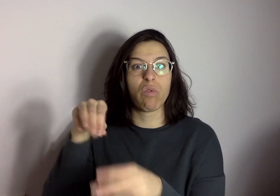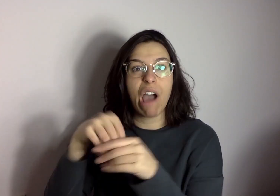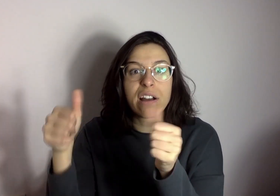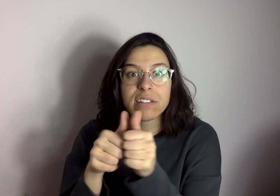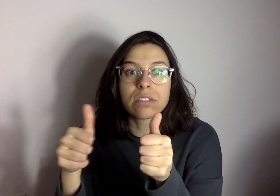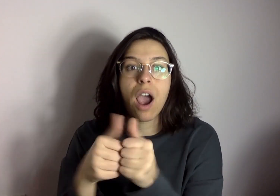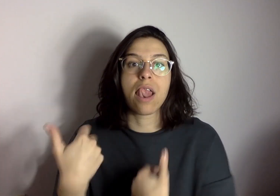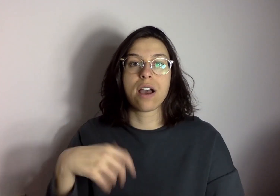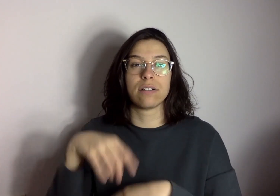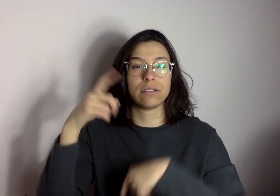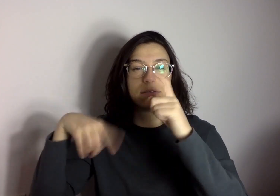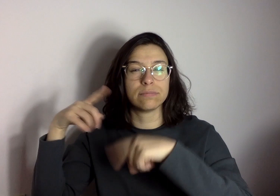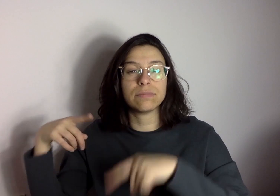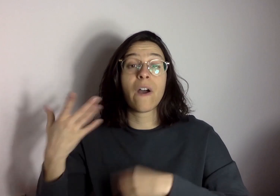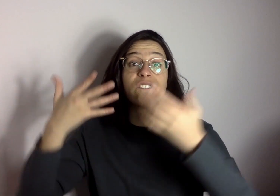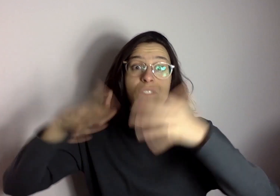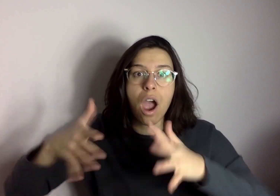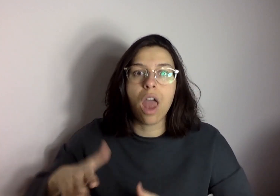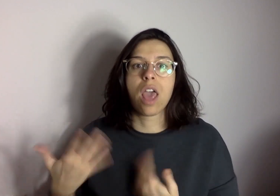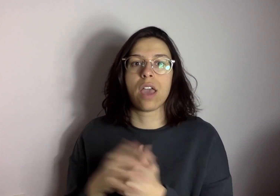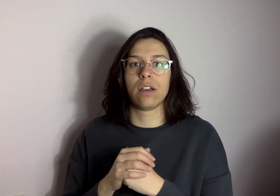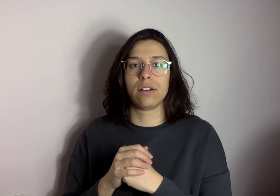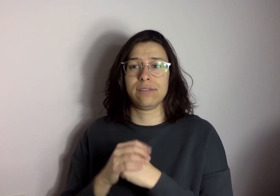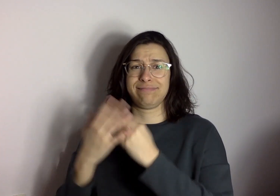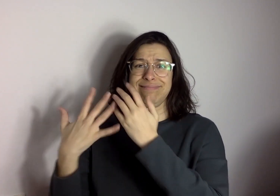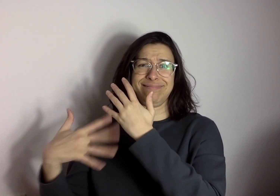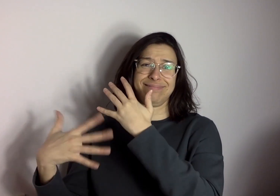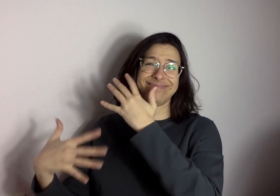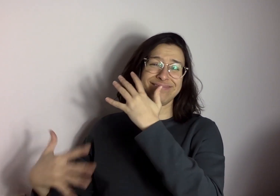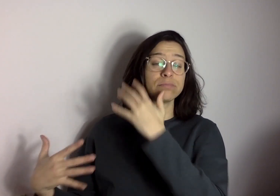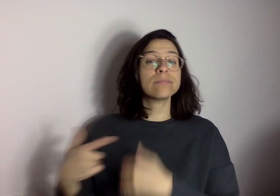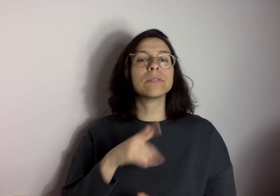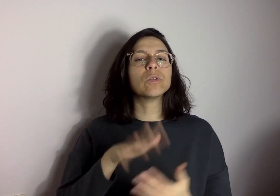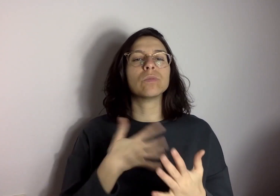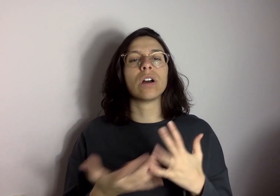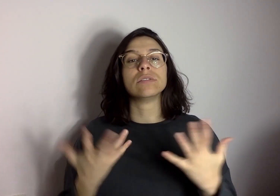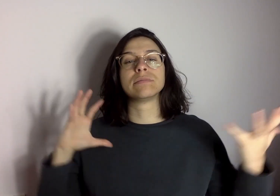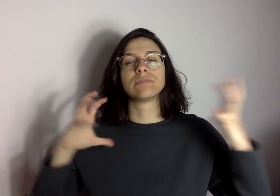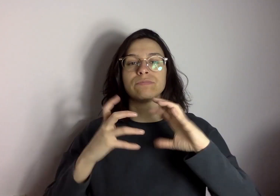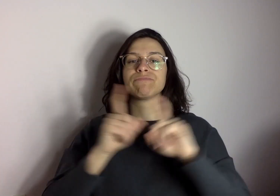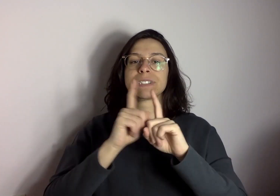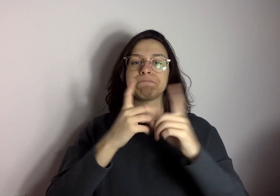German grammar has many articles and cases and so on... And signing is compact.